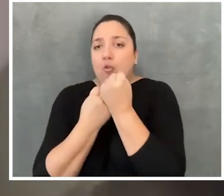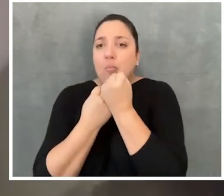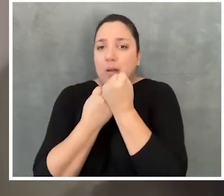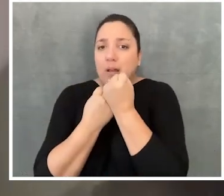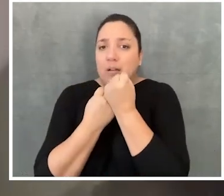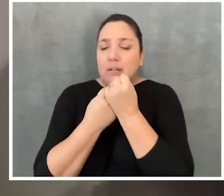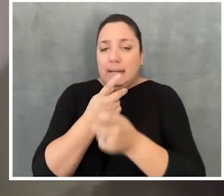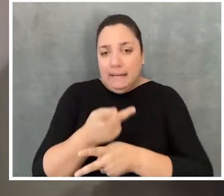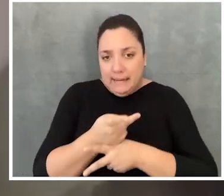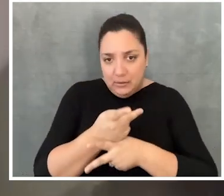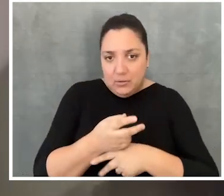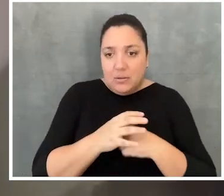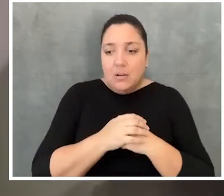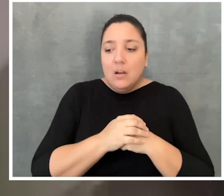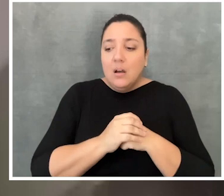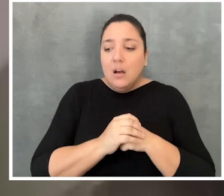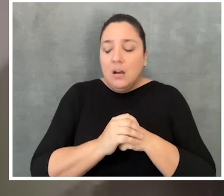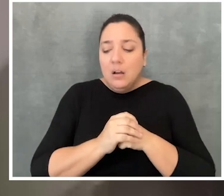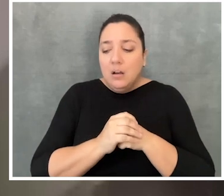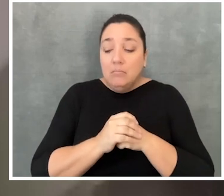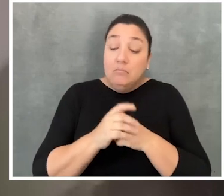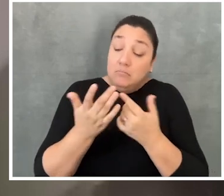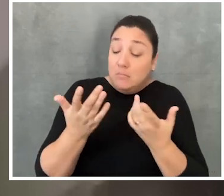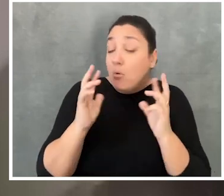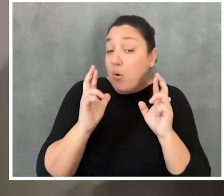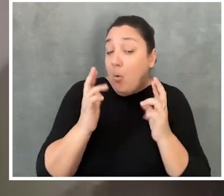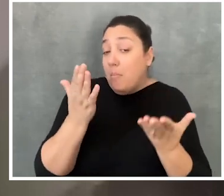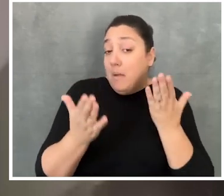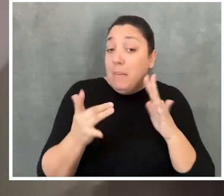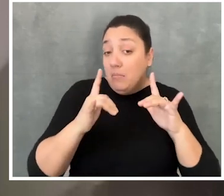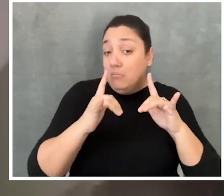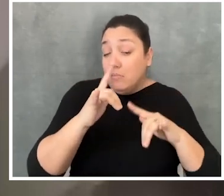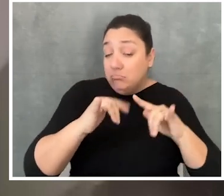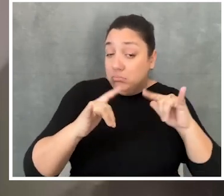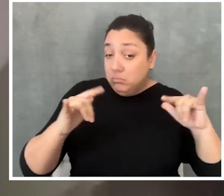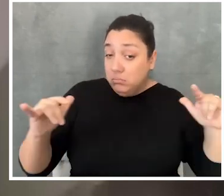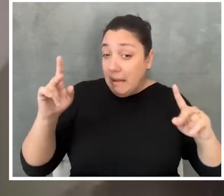And again, we hope to get, you know, a wide range of people from different backgrounds